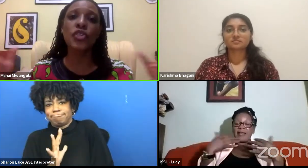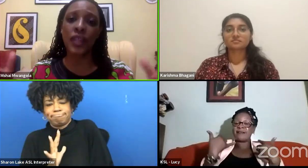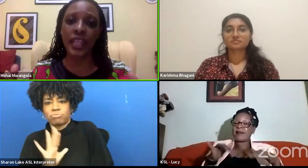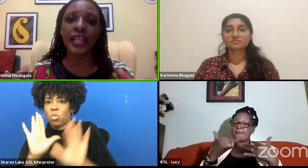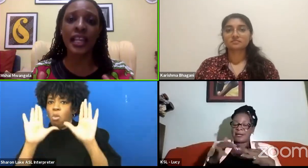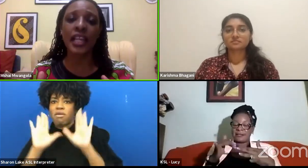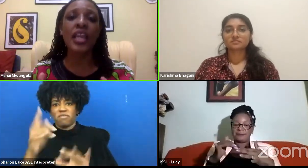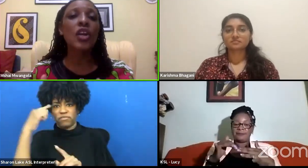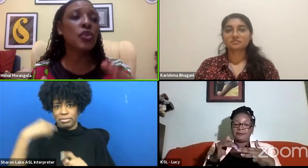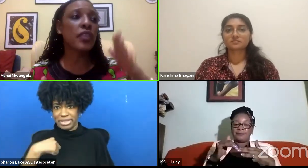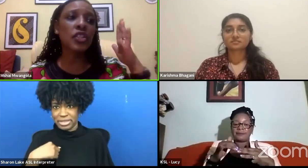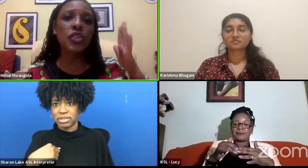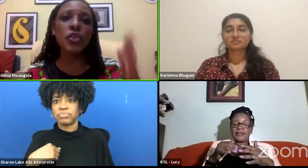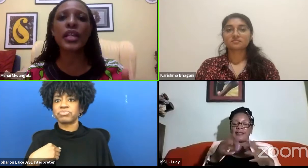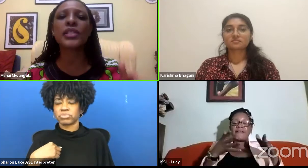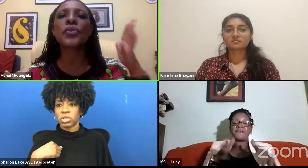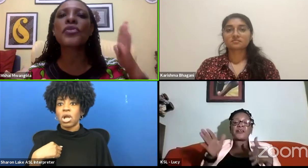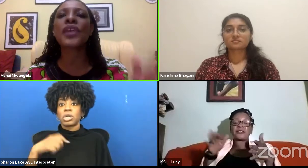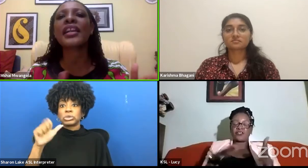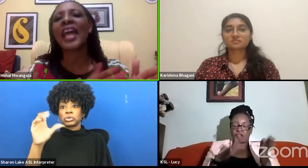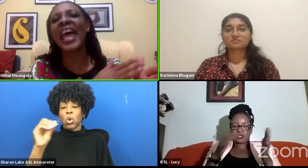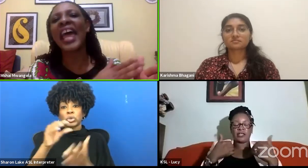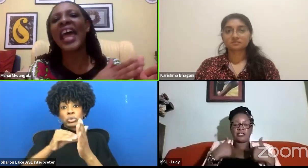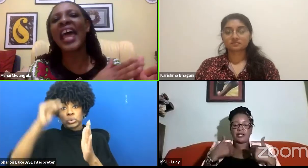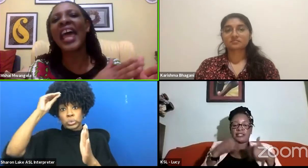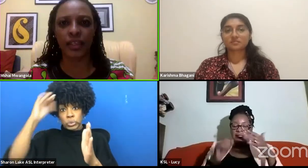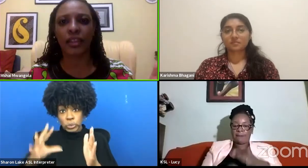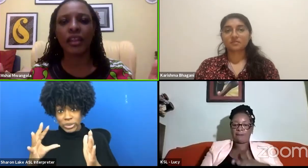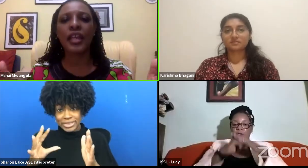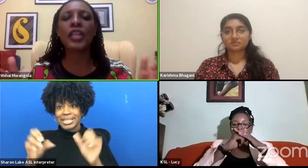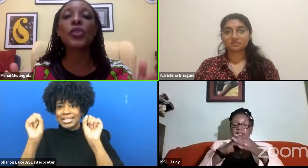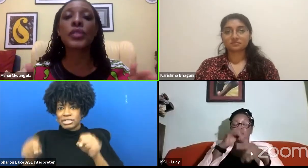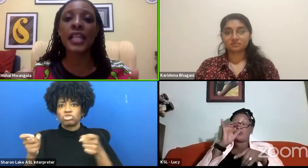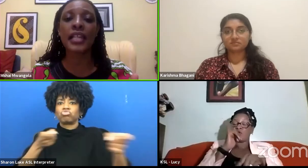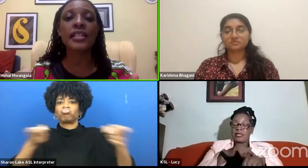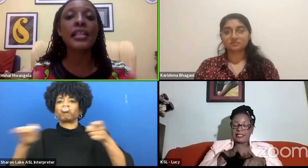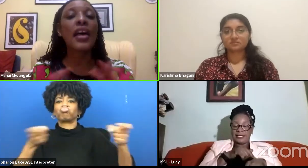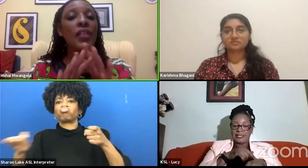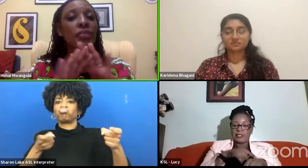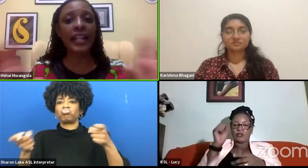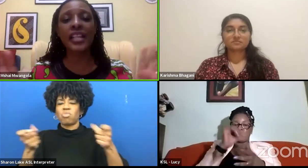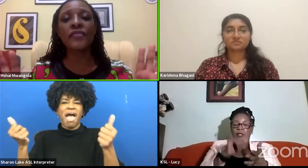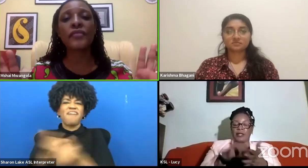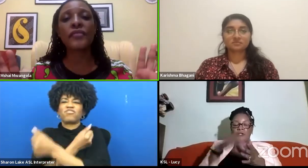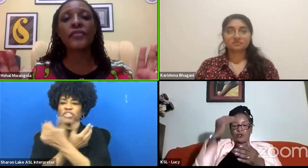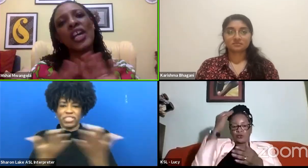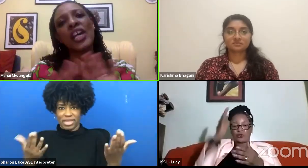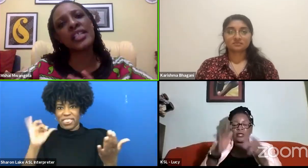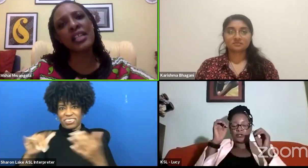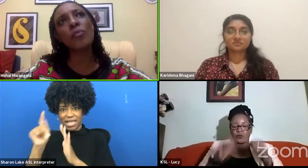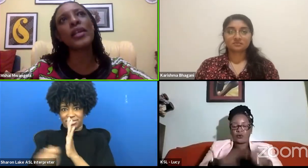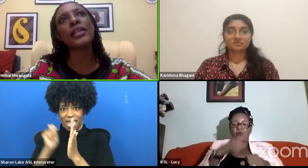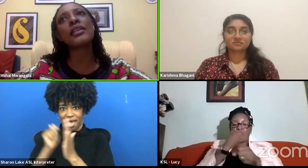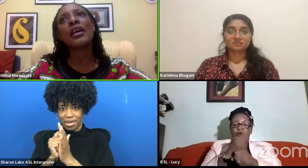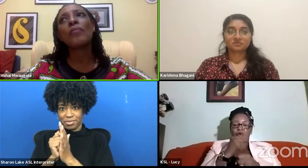during that day so that children could run everything in those days, that infrastructure, in some ways,